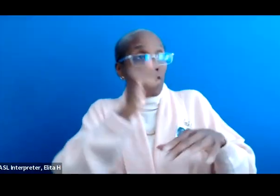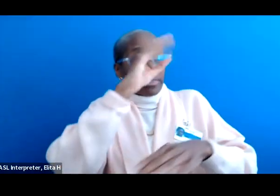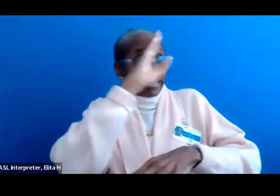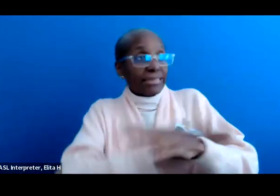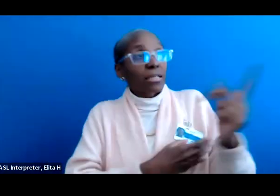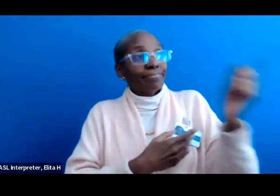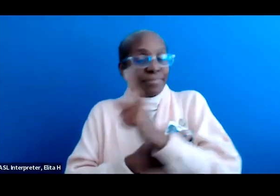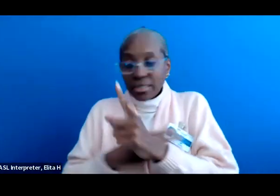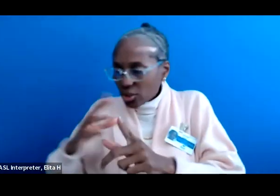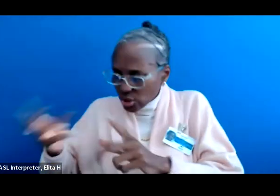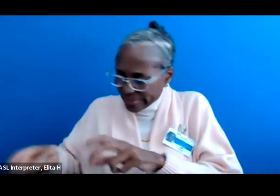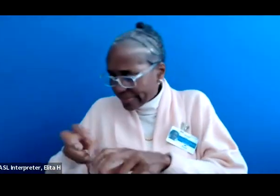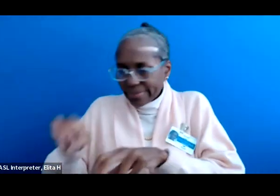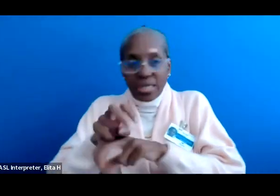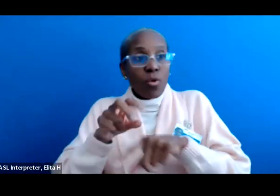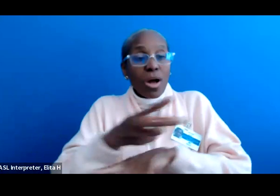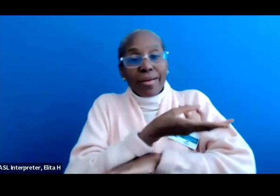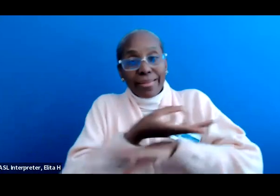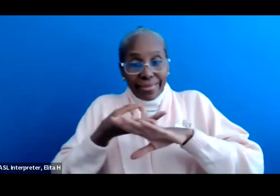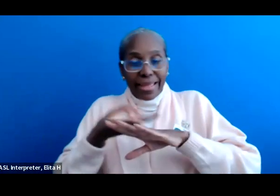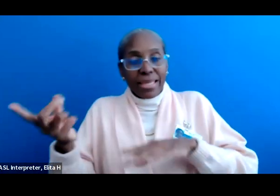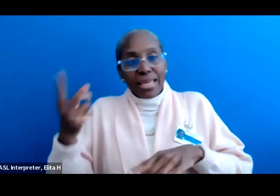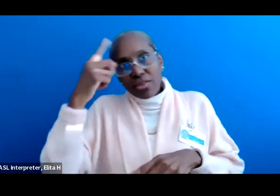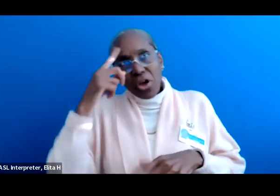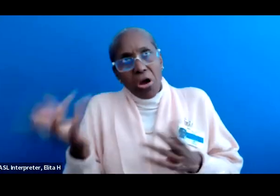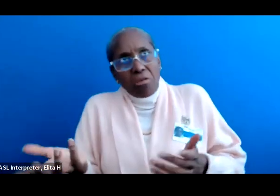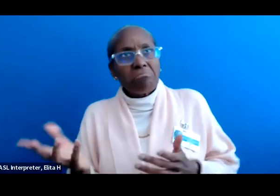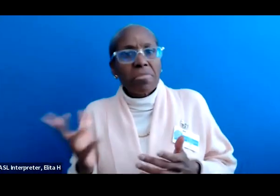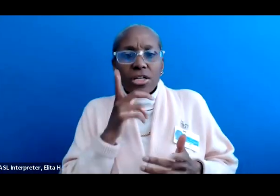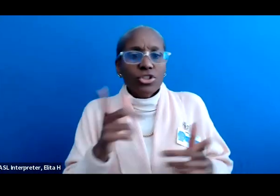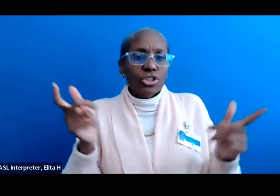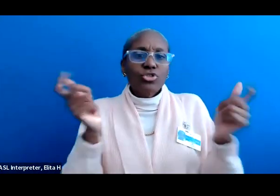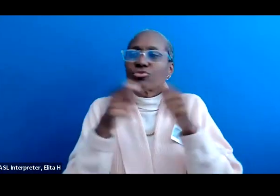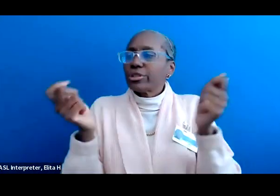Okay, fine. But while he was laying there. He thought he'd just take the trimmer and trim the grass a little bit.